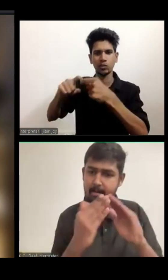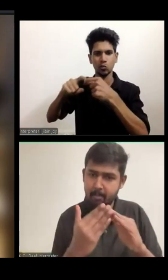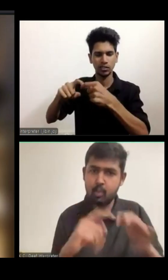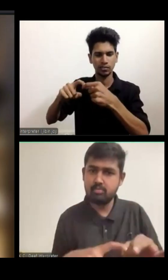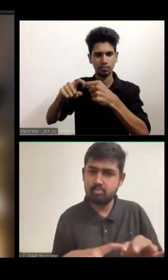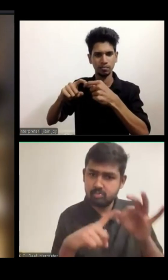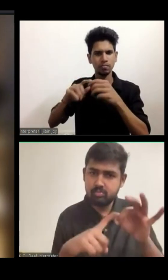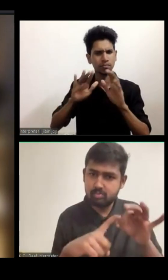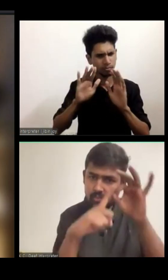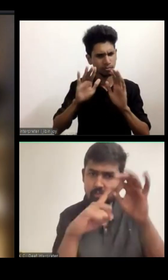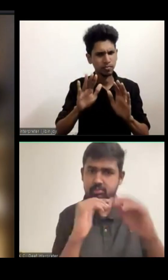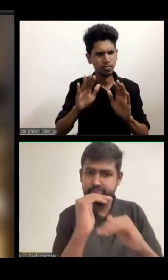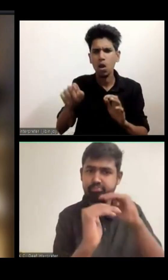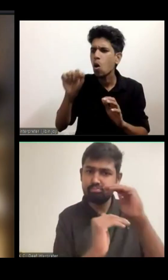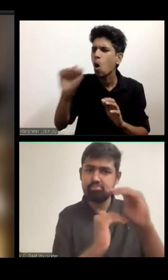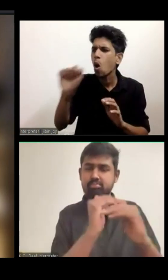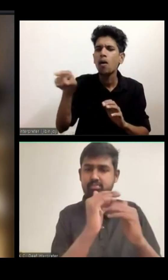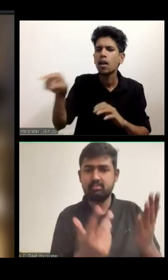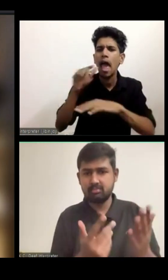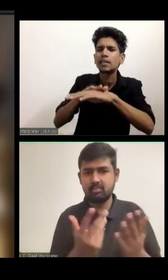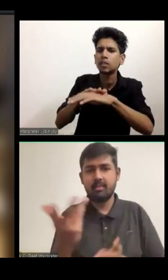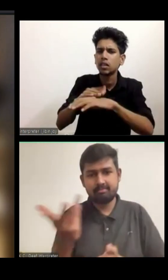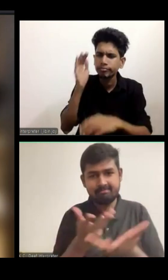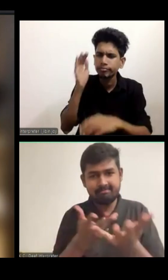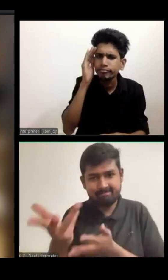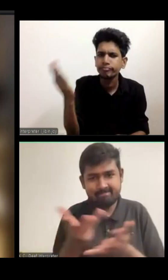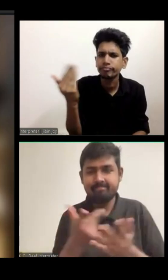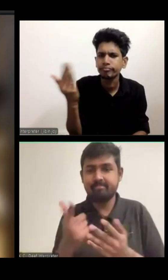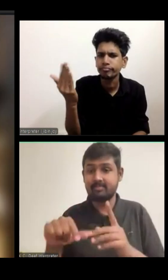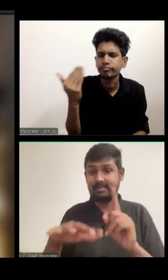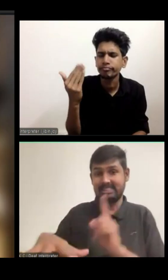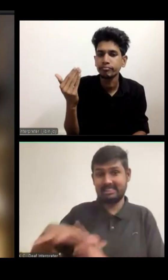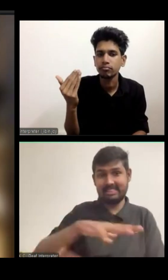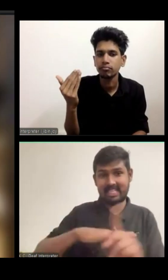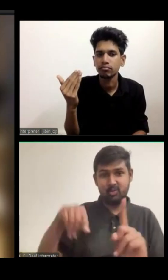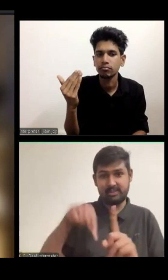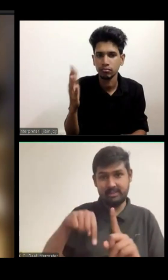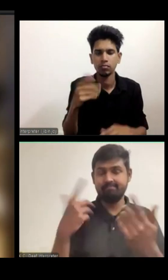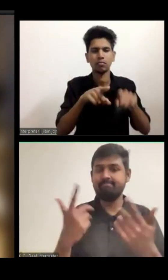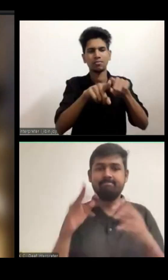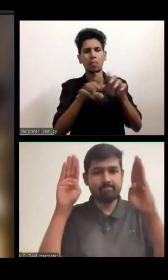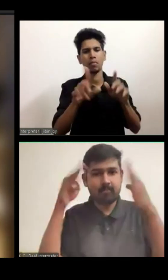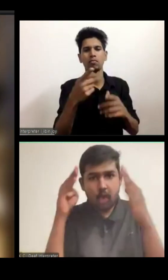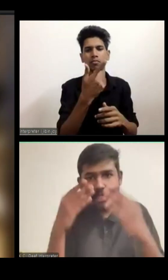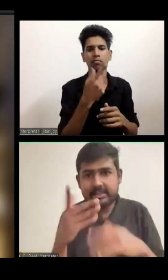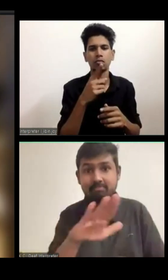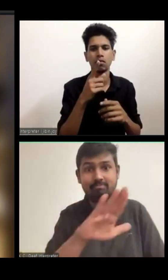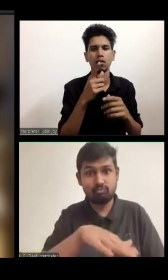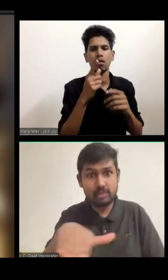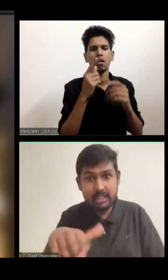Which they like. So, in a situation like autism... There could be a child... Who only likes cars... And wants to play only with car toys.